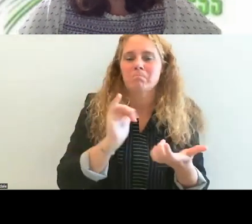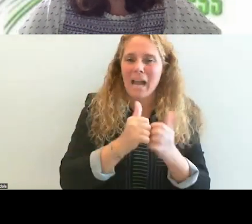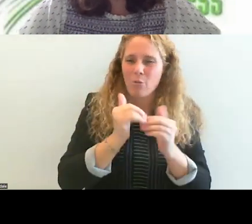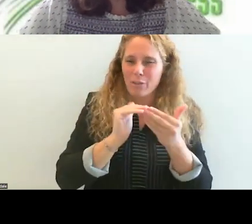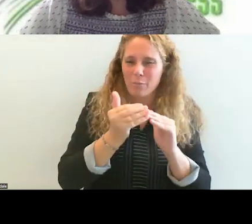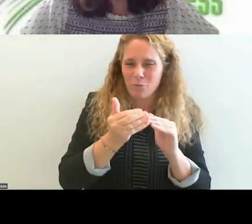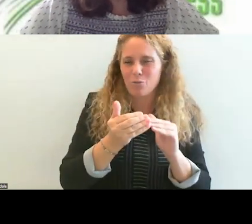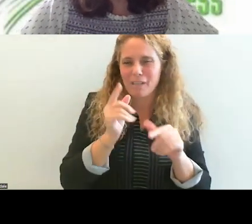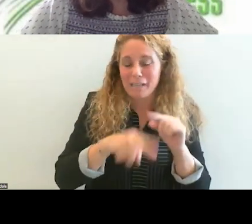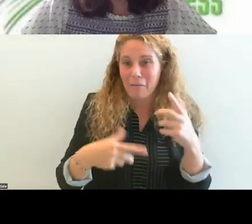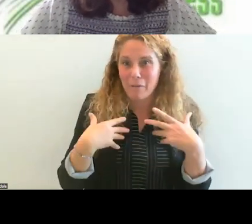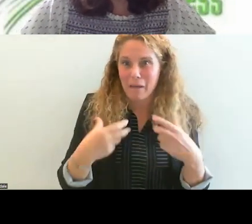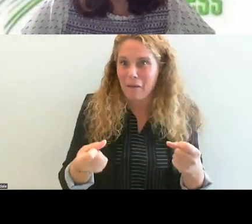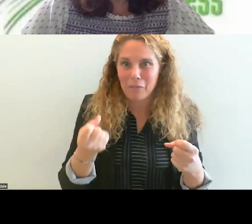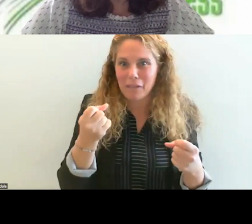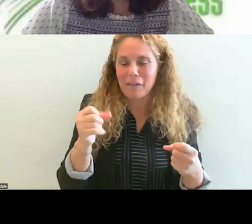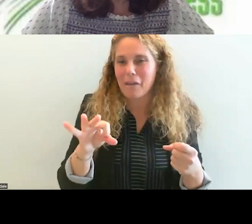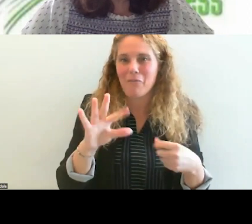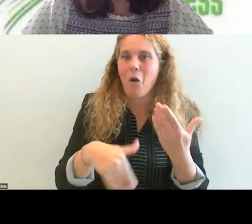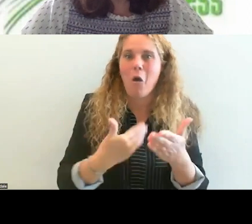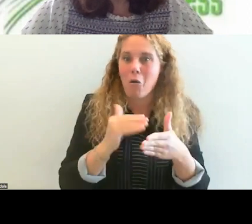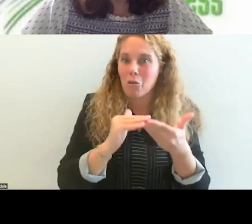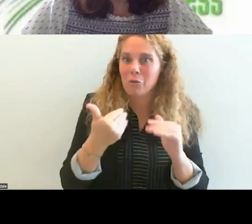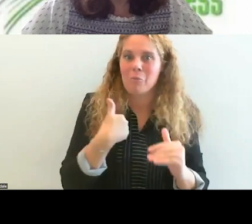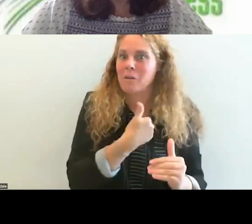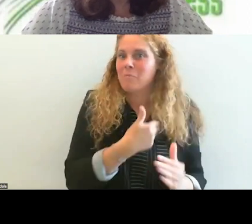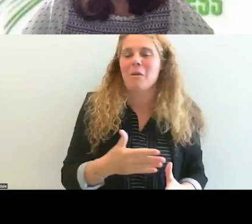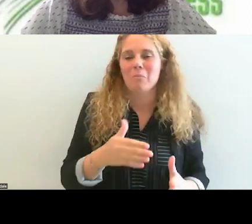HEALTHY IF ALL OF THE MEMBERS DON'T HAVE THEIR NEEDS MET.